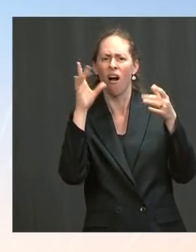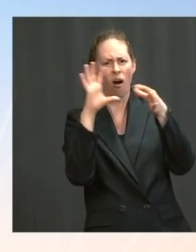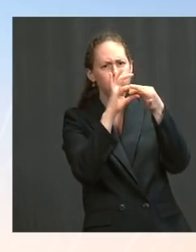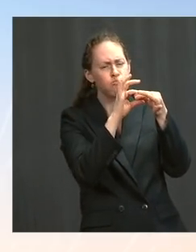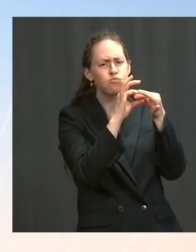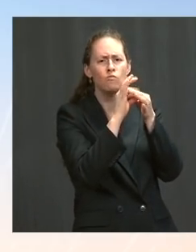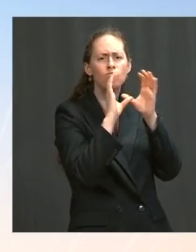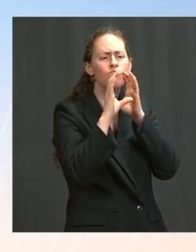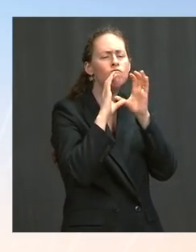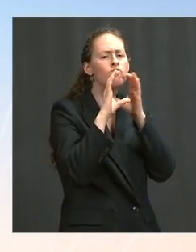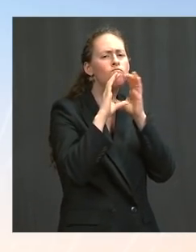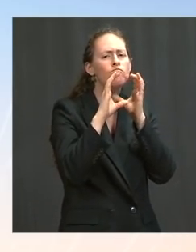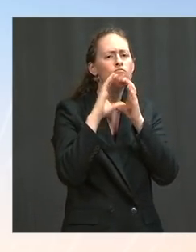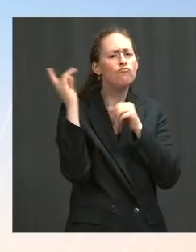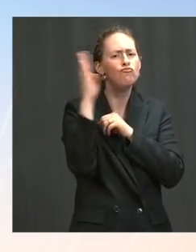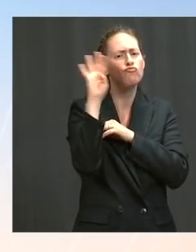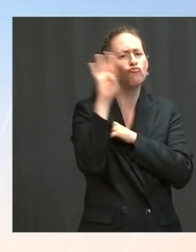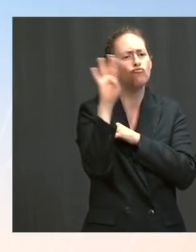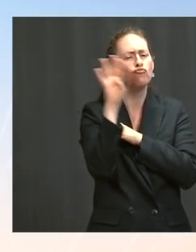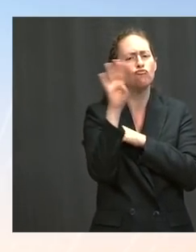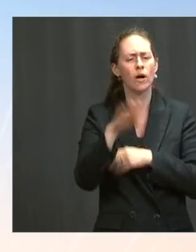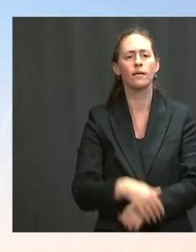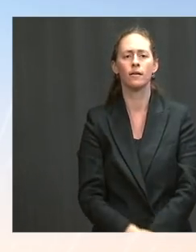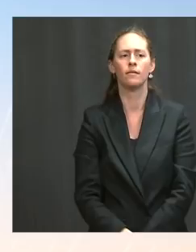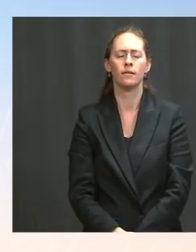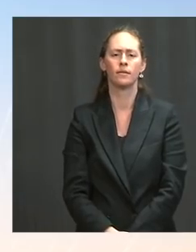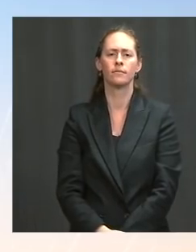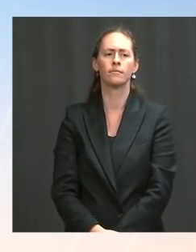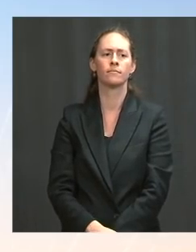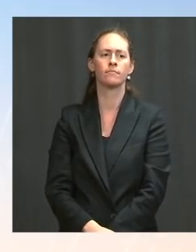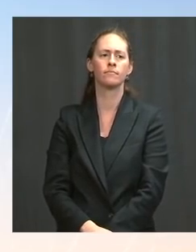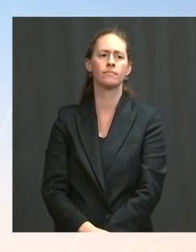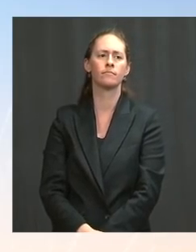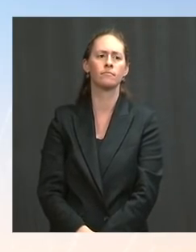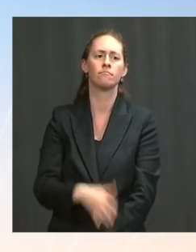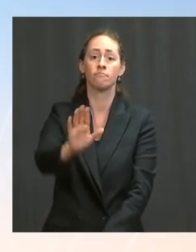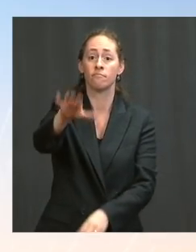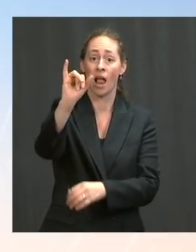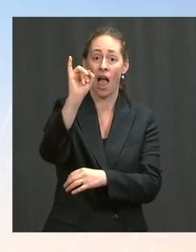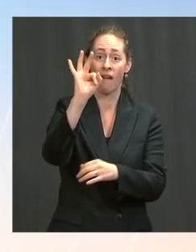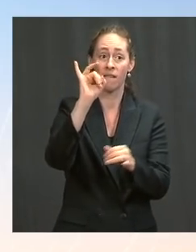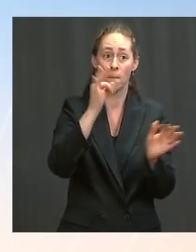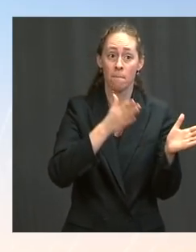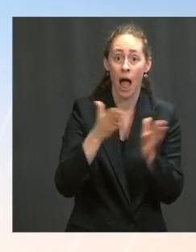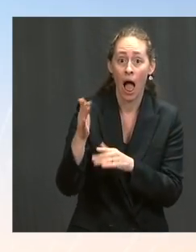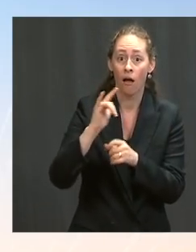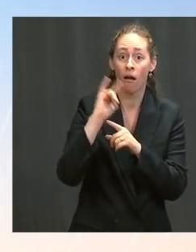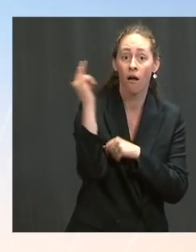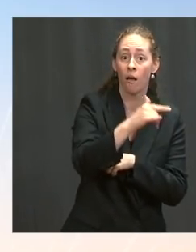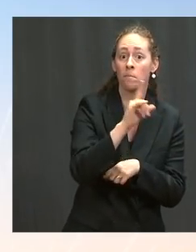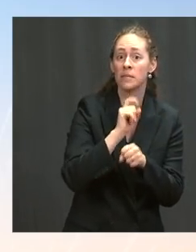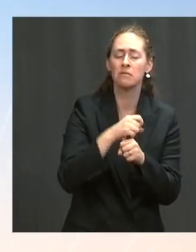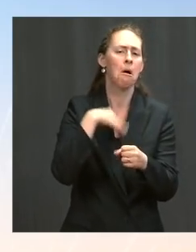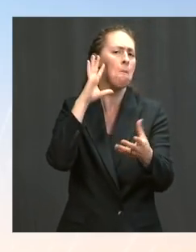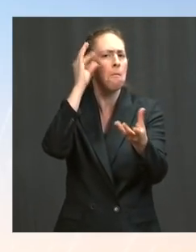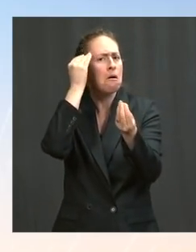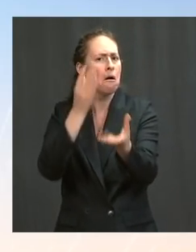And certainly, if there's a trip to preview or announce to all of you, I will -- I will be ready to do that. Go ahead, Major. The Press: The statement this --